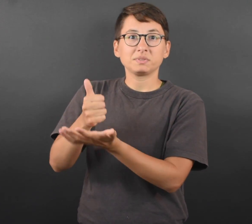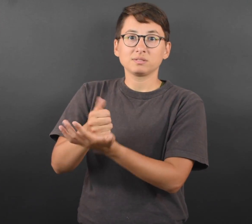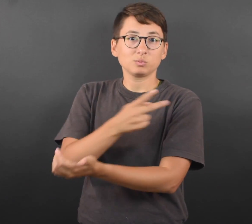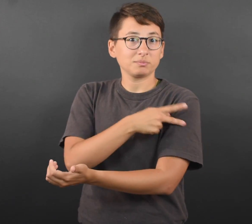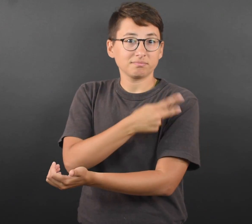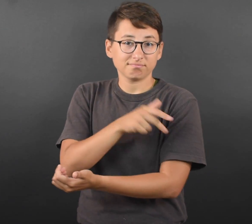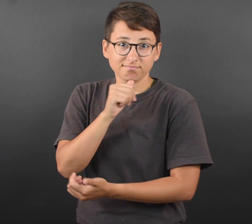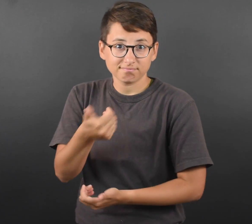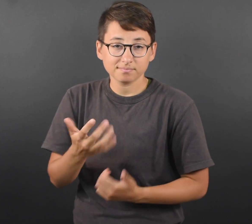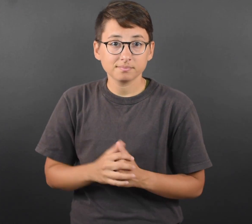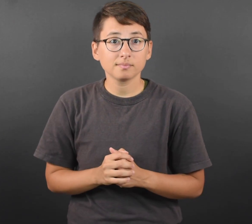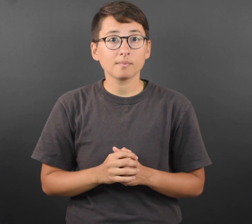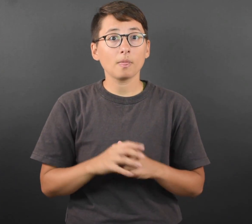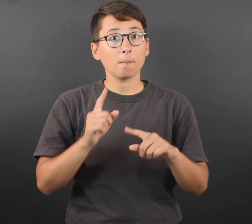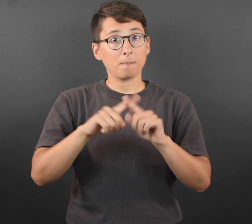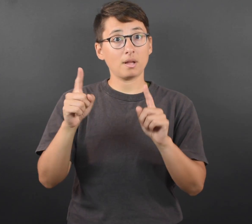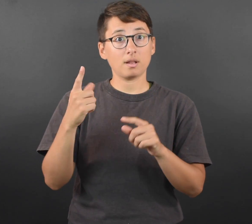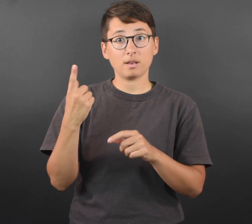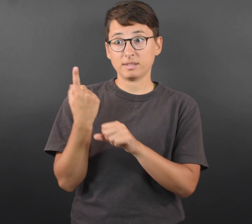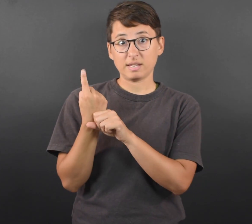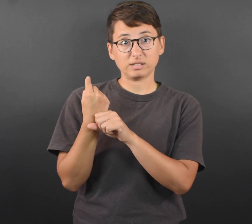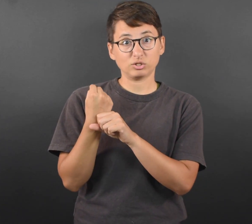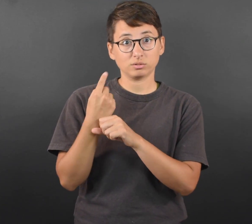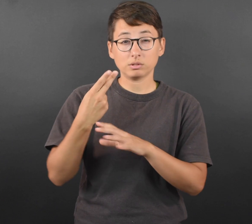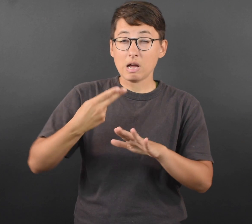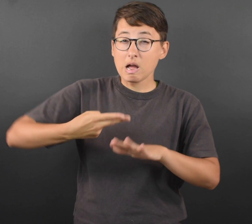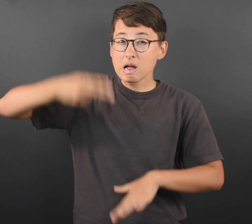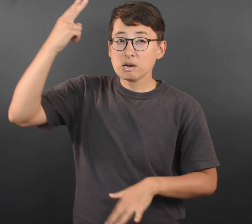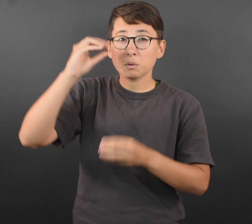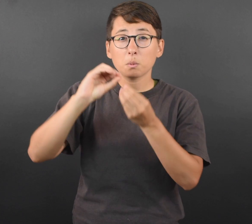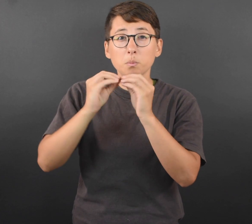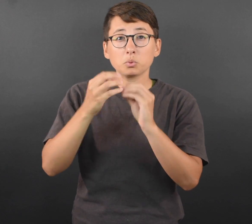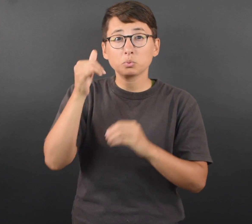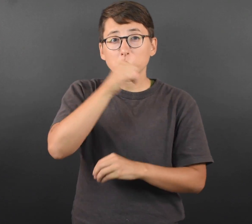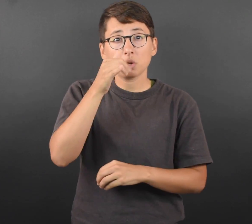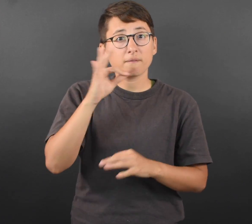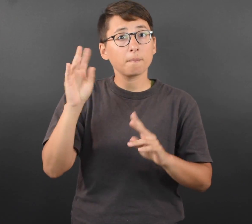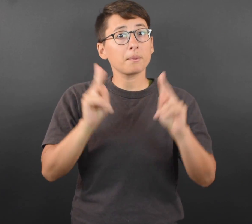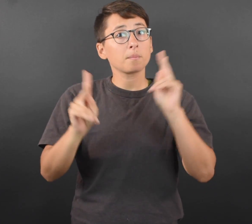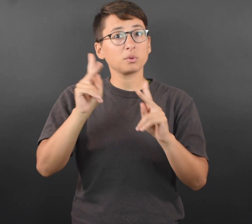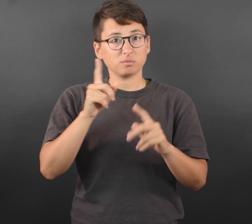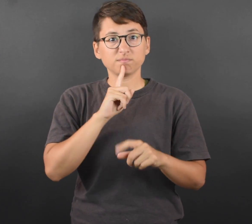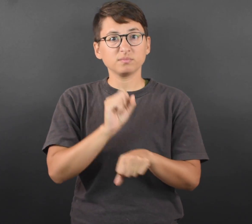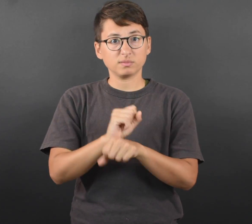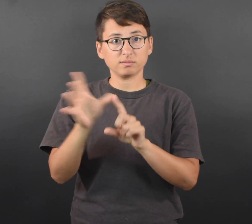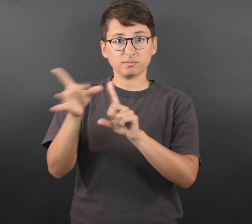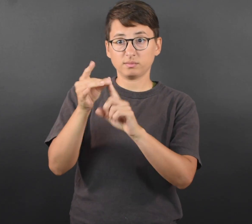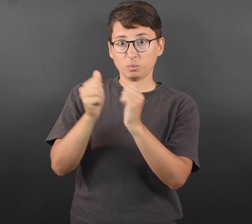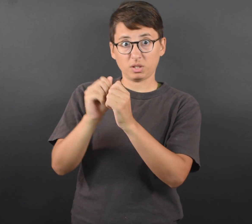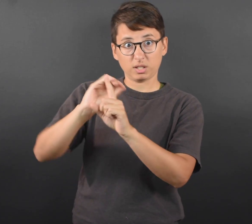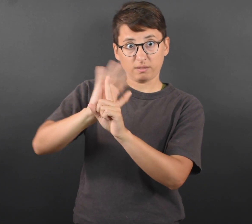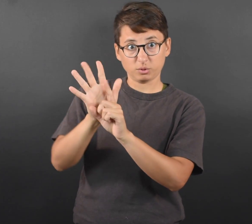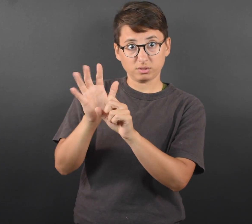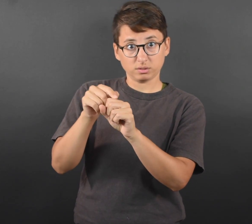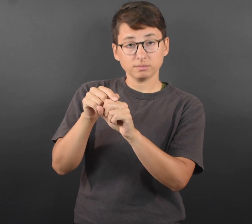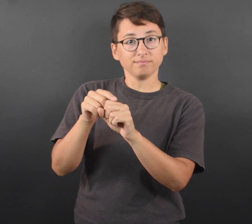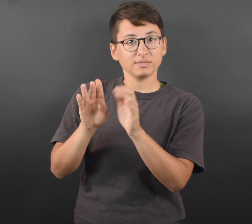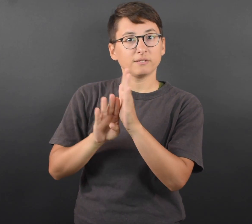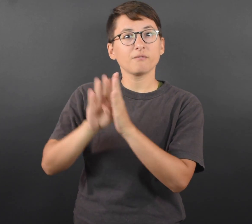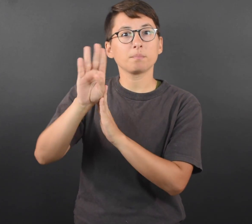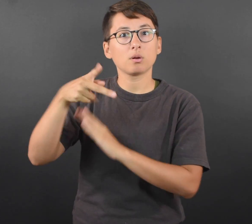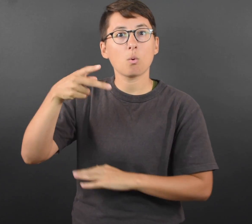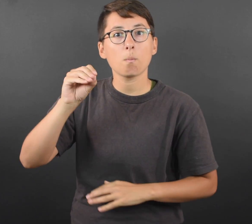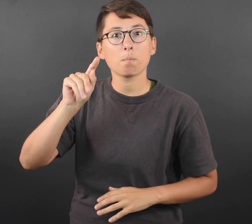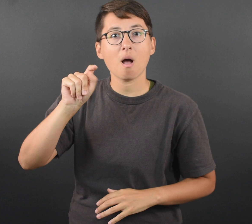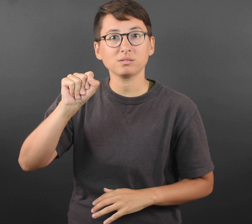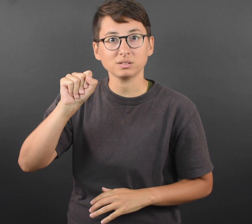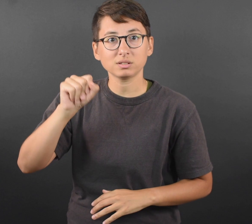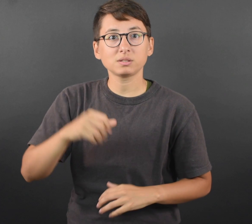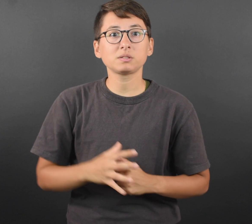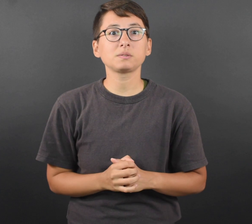a high number of people contracting COVID-19 have gone on to develop POTS.